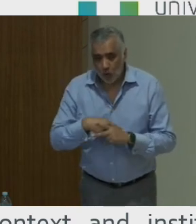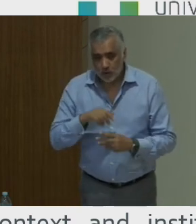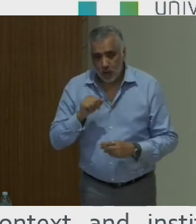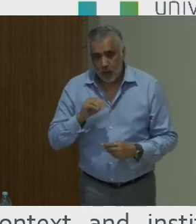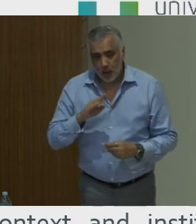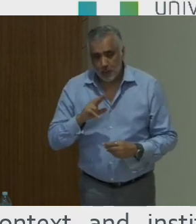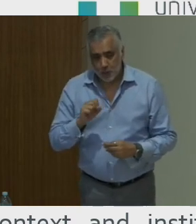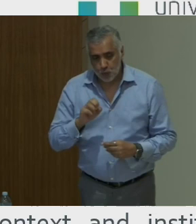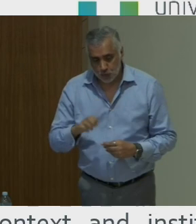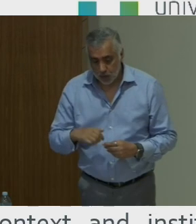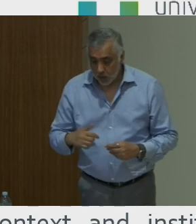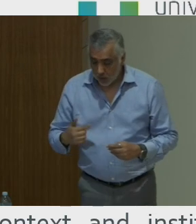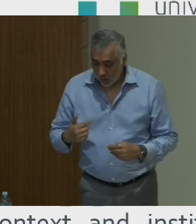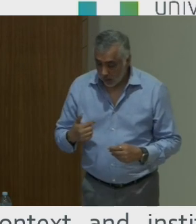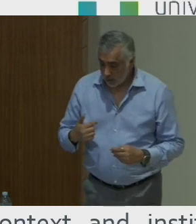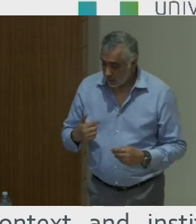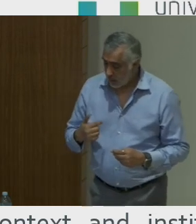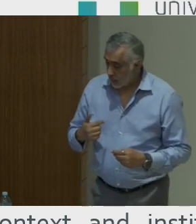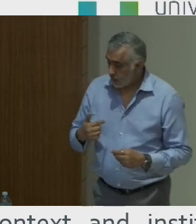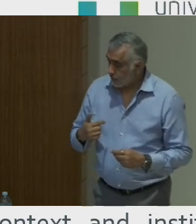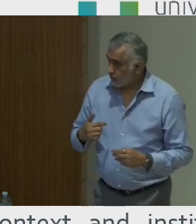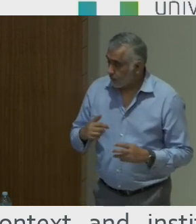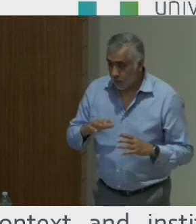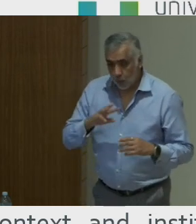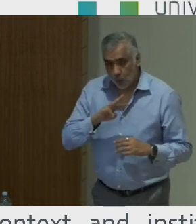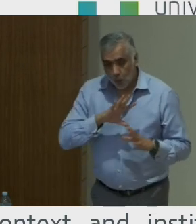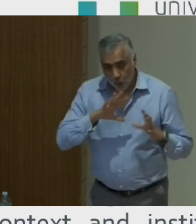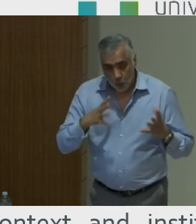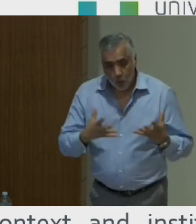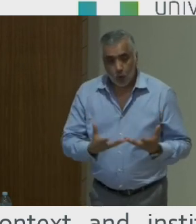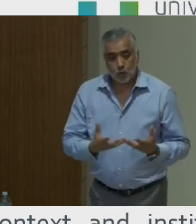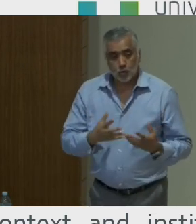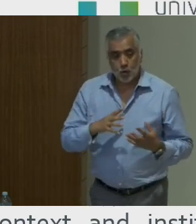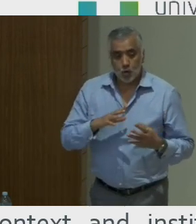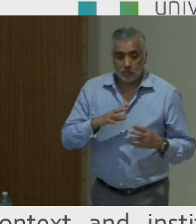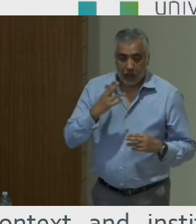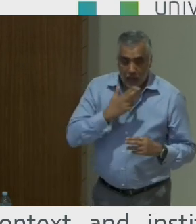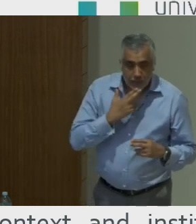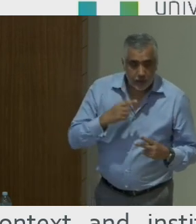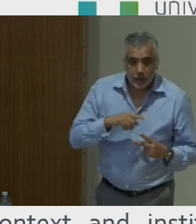And why the worldwide context of the Roman Catholic Church is so important is 353 00:28:04,40 --> 00:28:04,360 that the